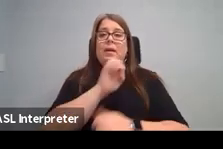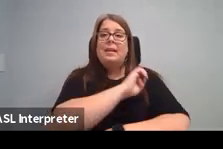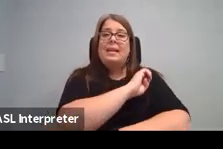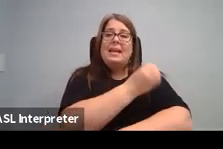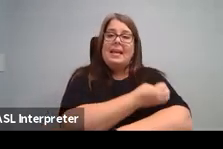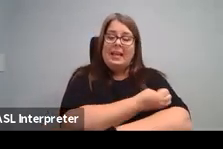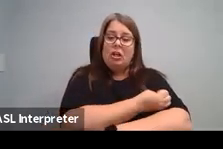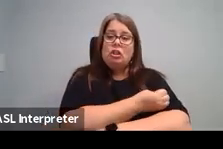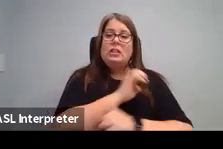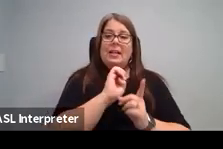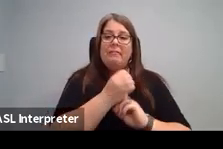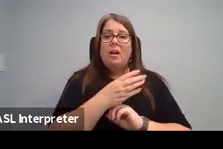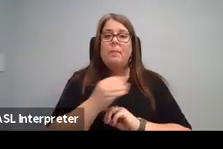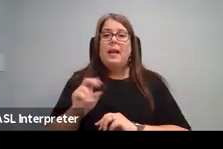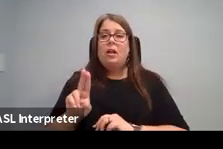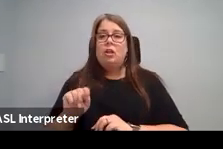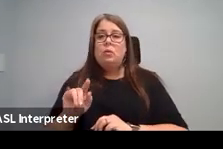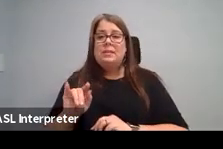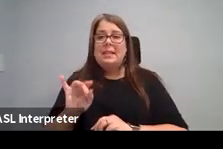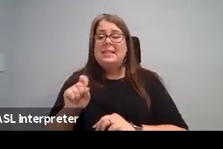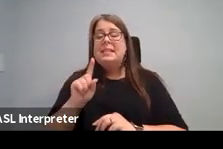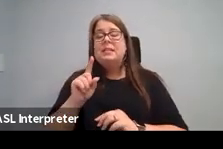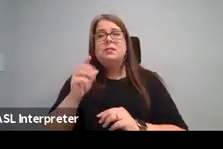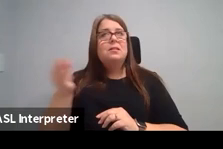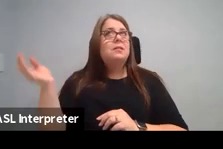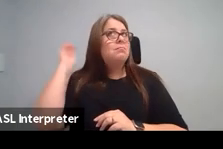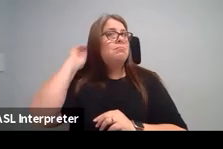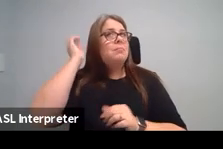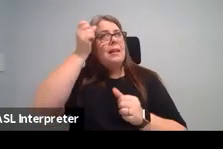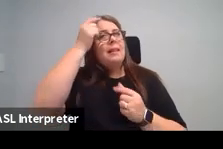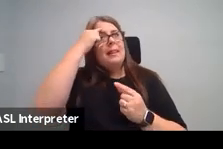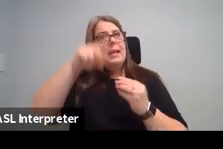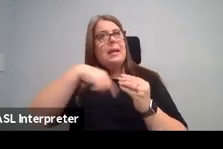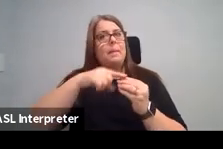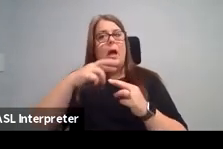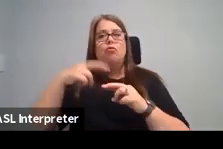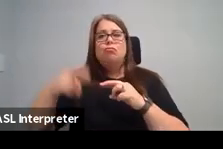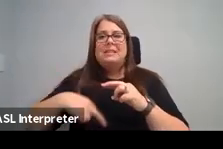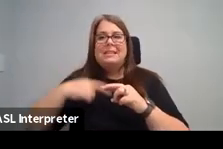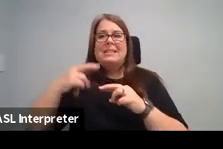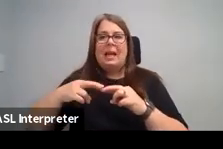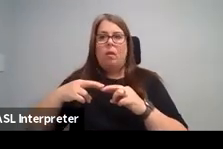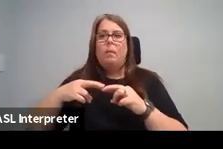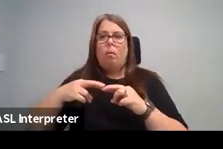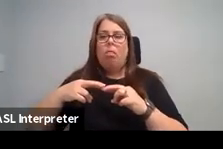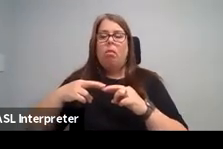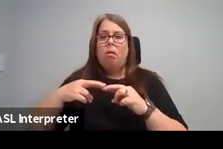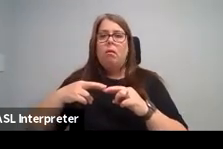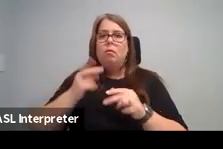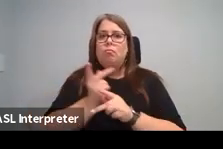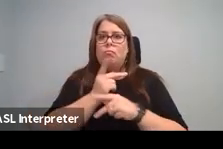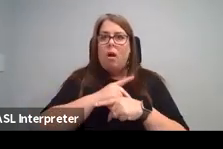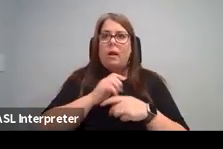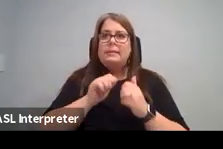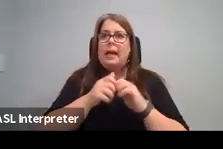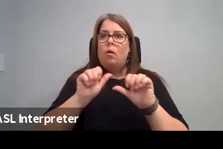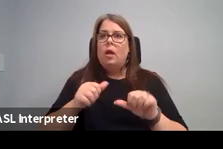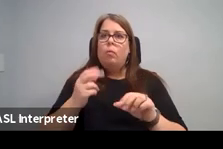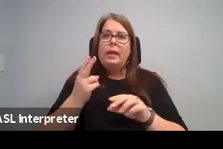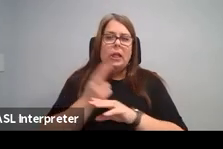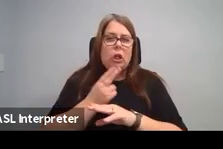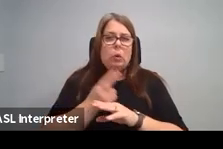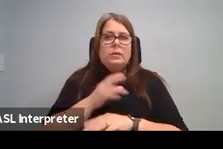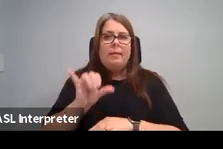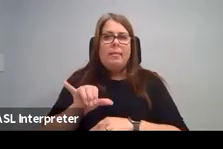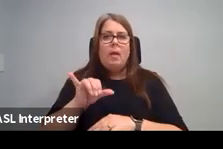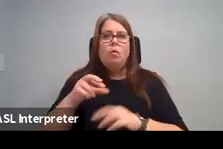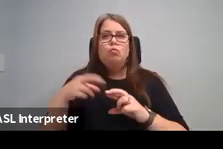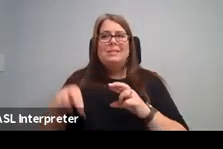Jewyl Alderson Clarke, SDCOE: Being very thoughtful about recyclable products and how we can reuse them repurpose them for instructional practice. So, you know, knowing that so many of us are